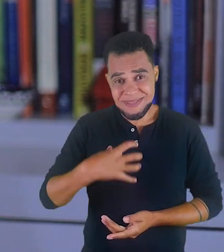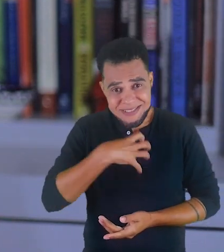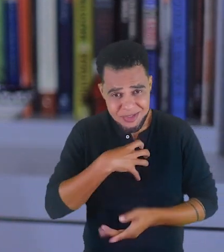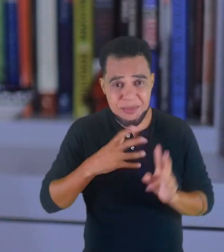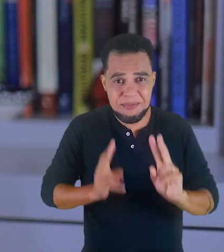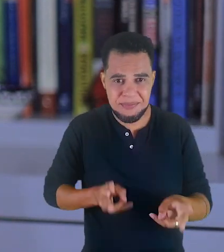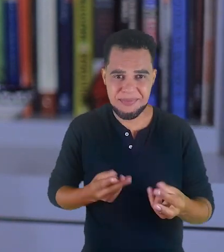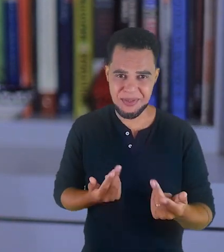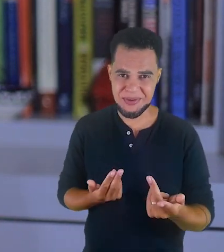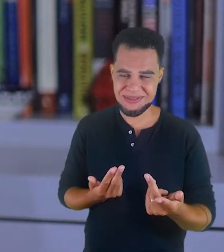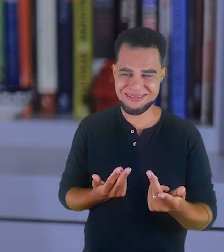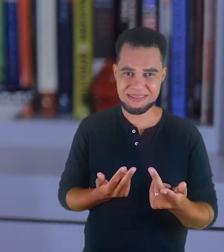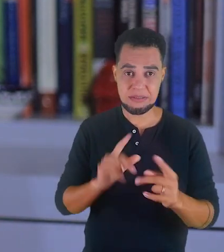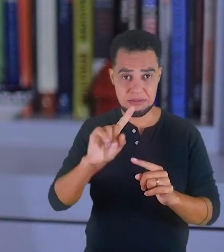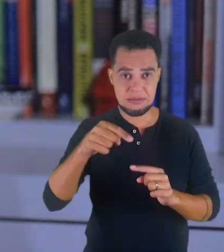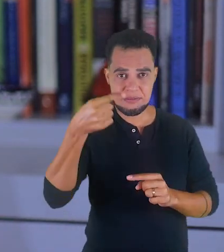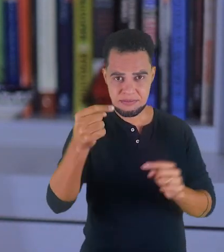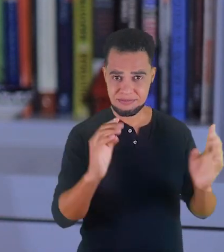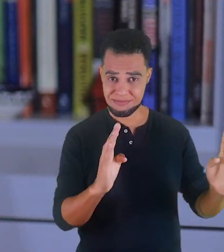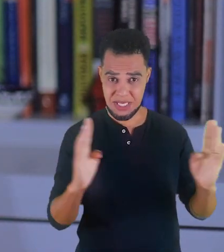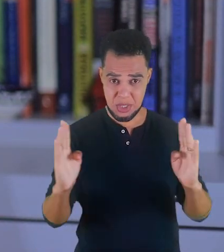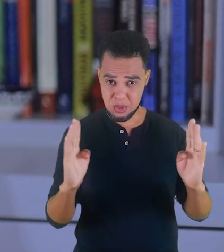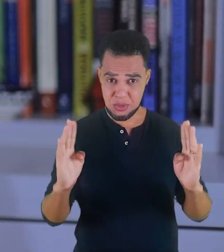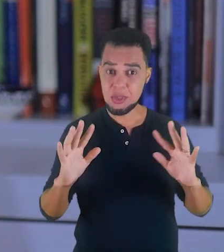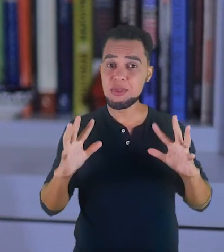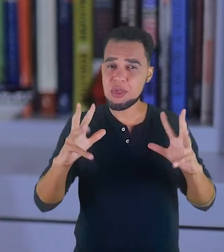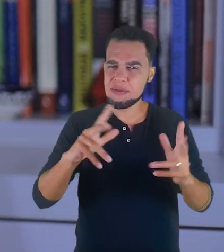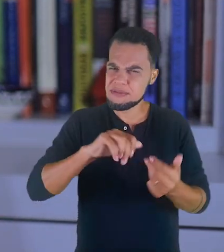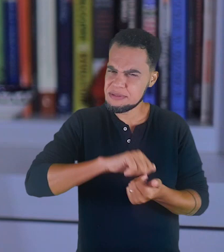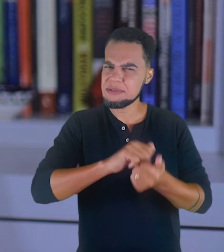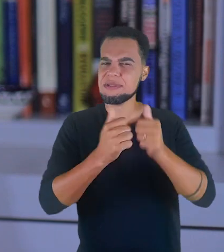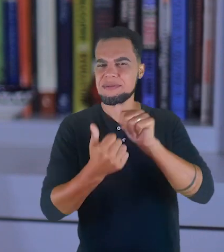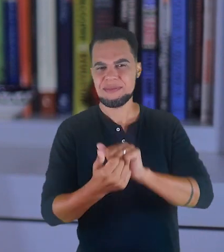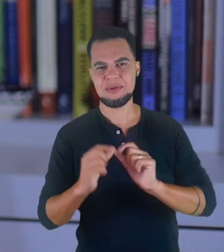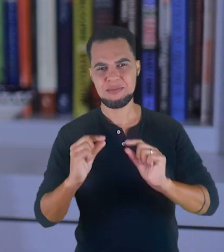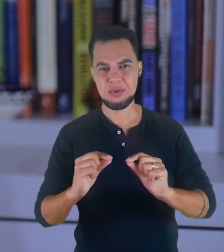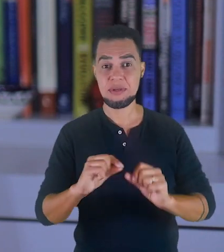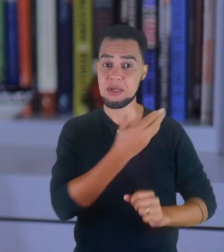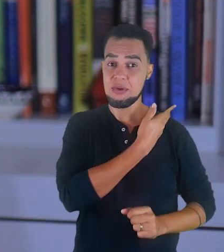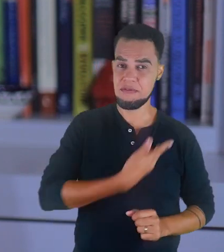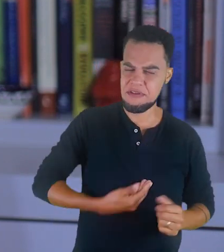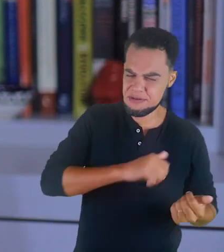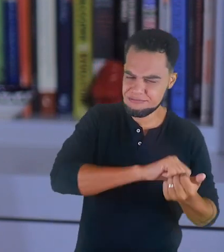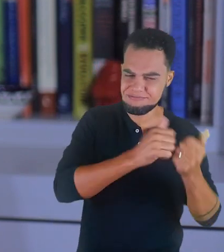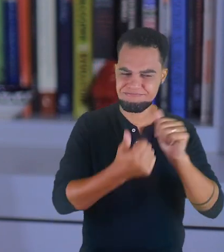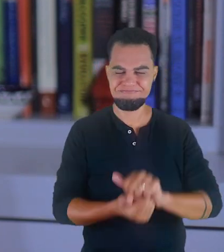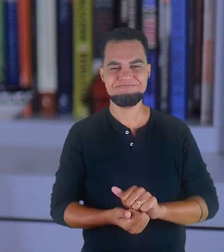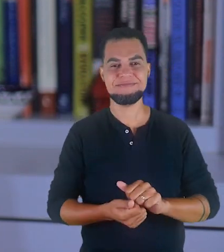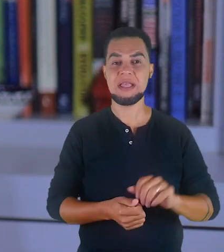This means that in the next period everyone will be readjusting a little, The government will readjust itself,